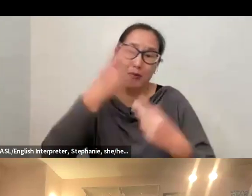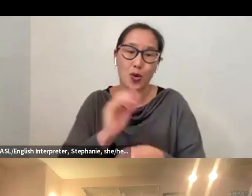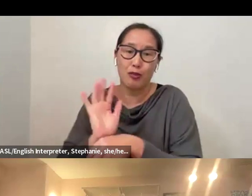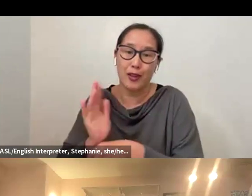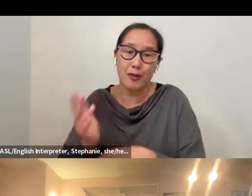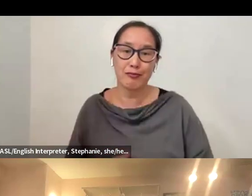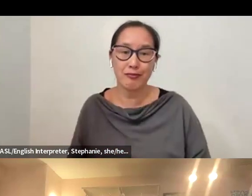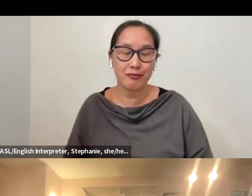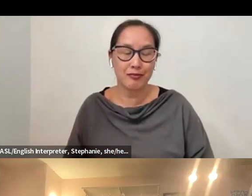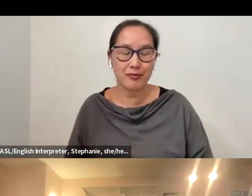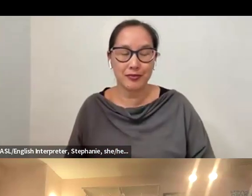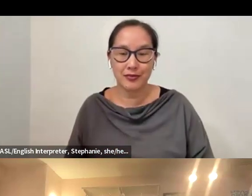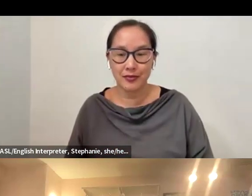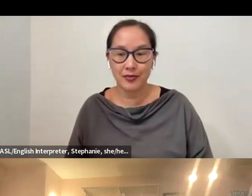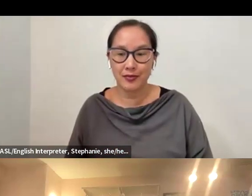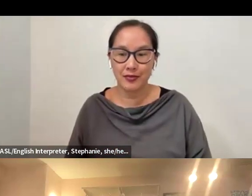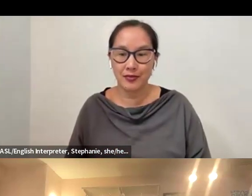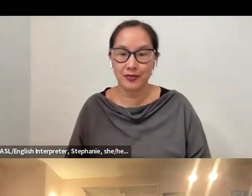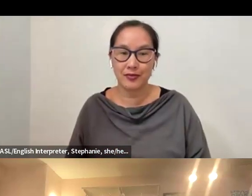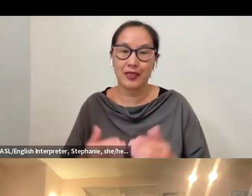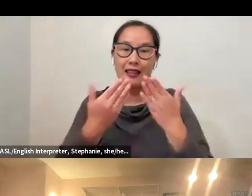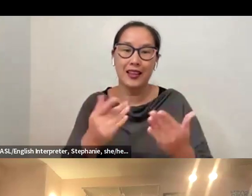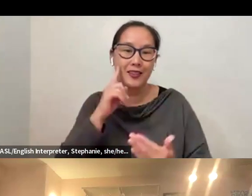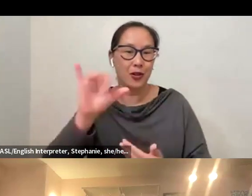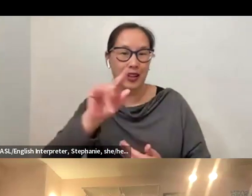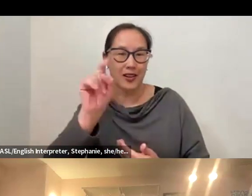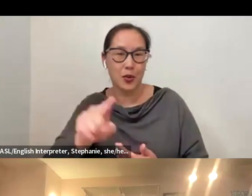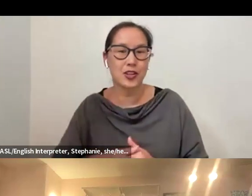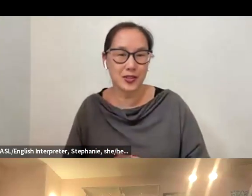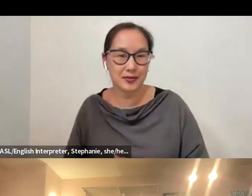Yeah, it's just, thank you for the question. Yeah. Of course.